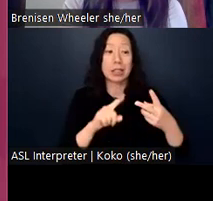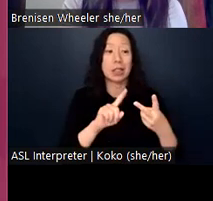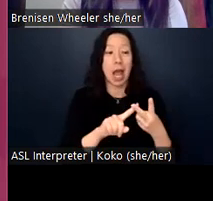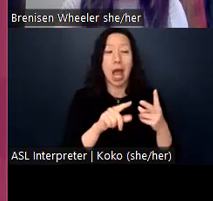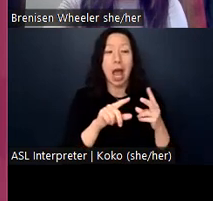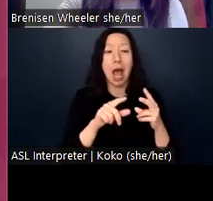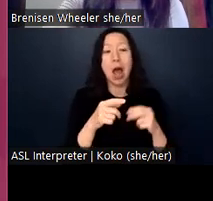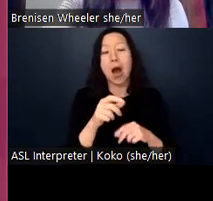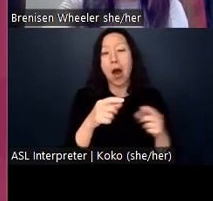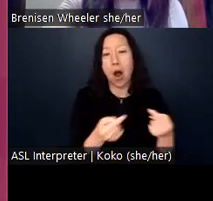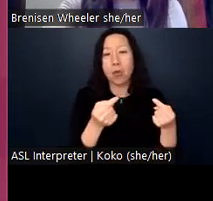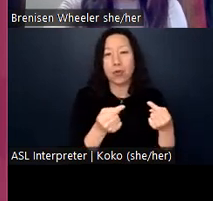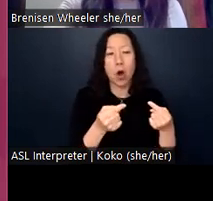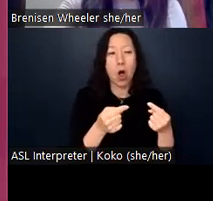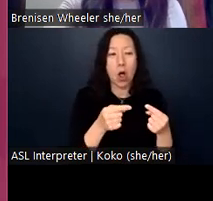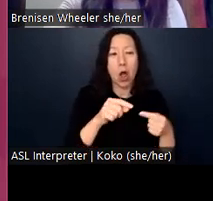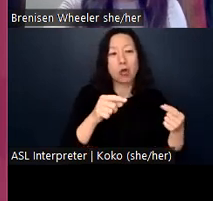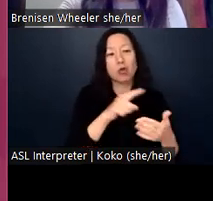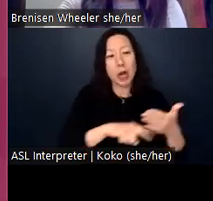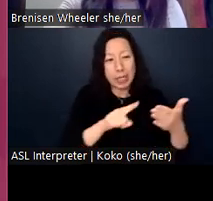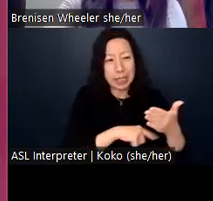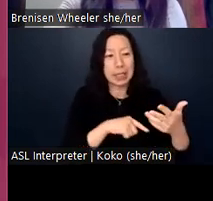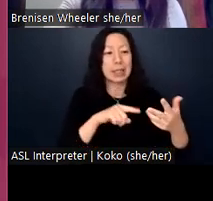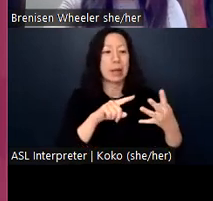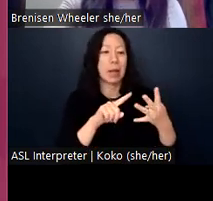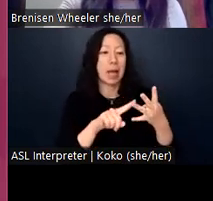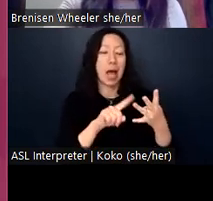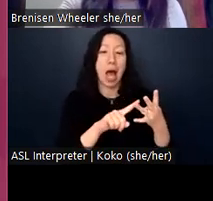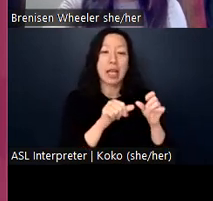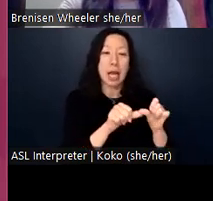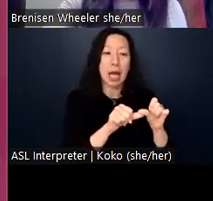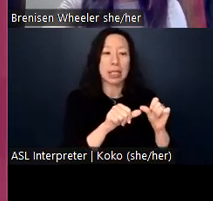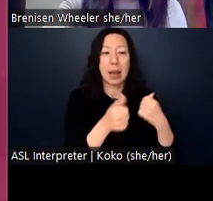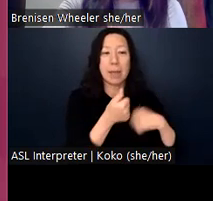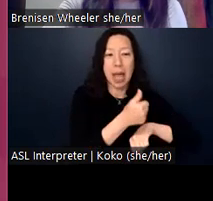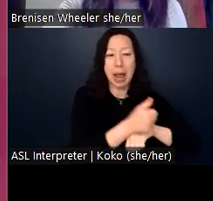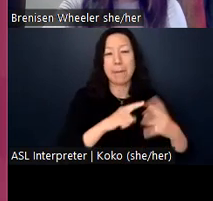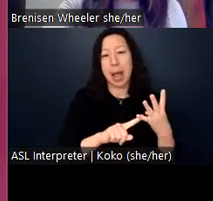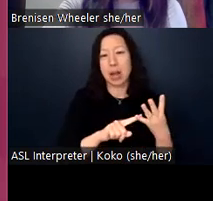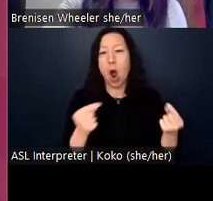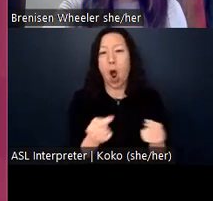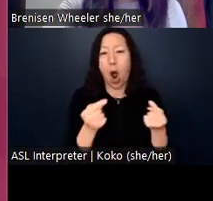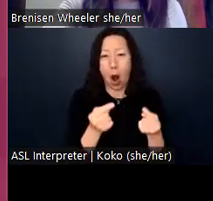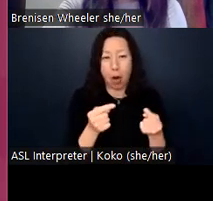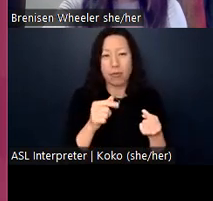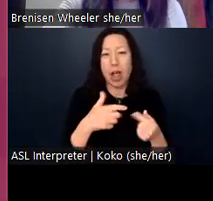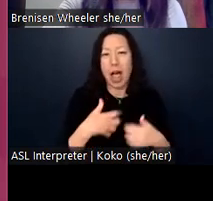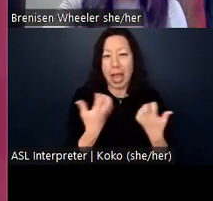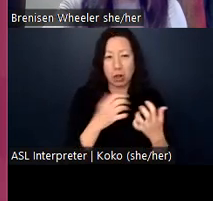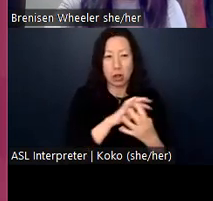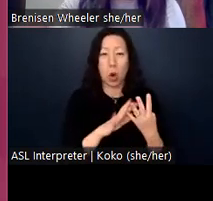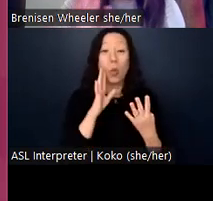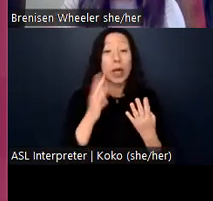12:20:28 So going to often another 90 s poll with a single call, single choice, call